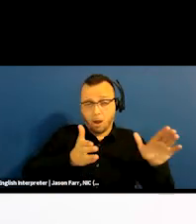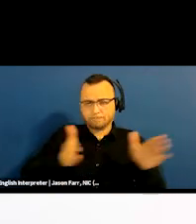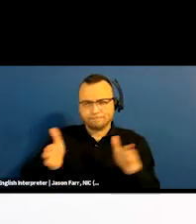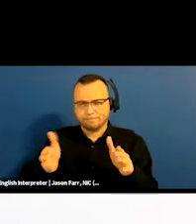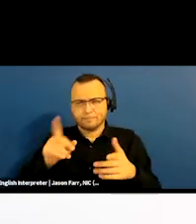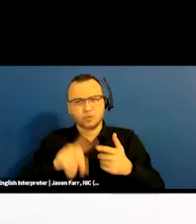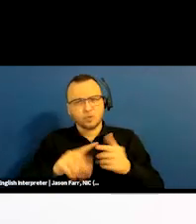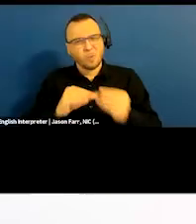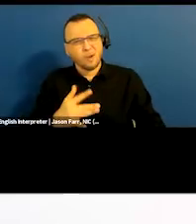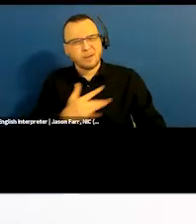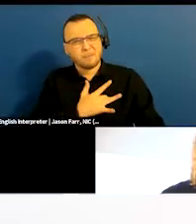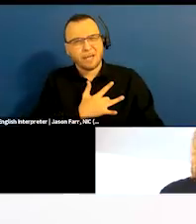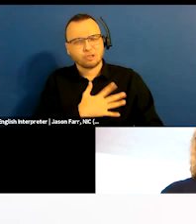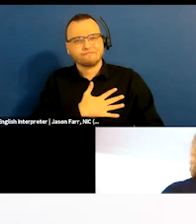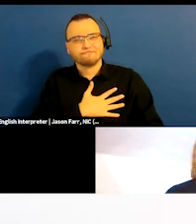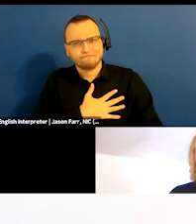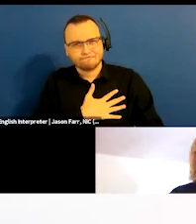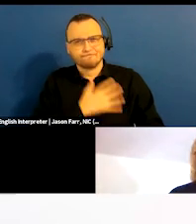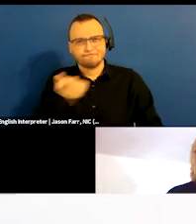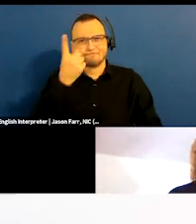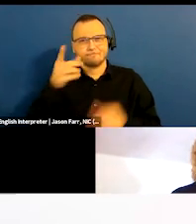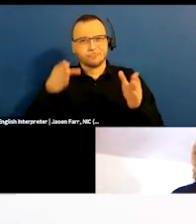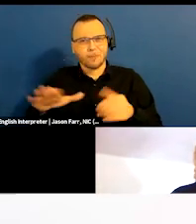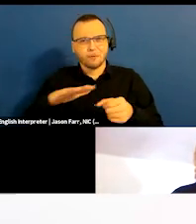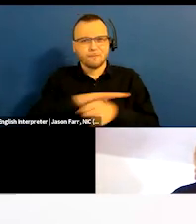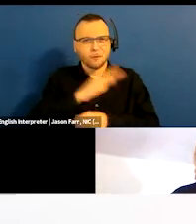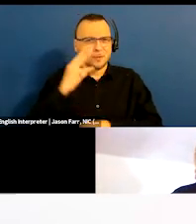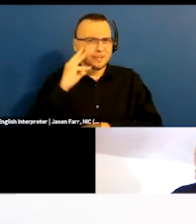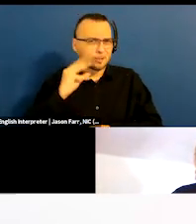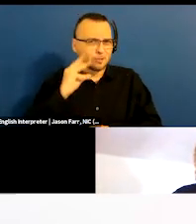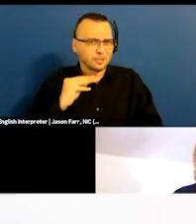tell me what happened, help me understand the situation.